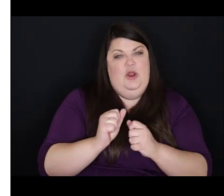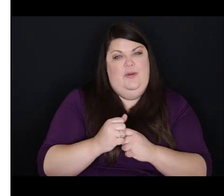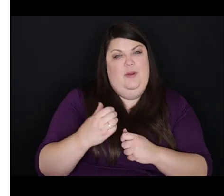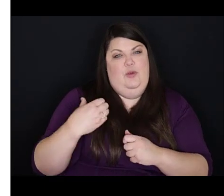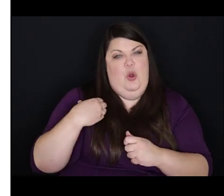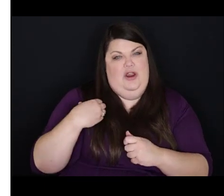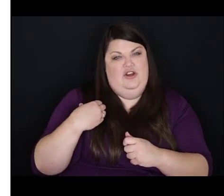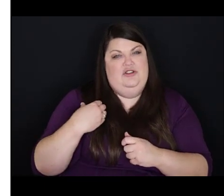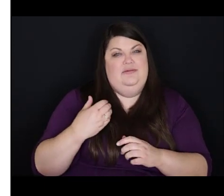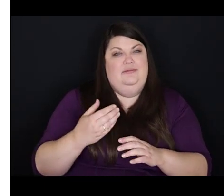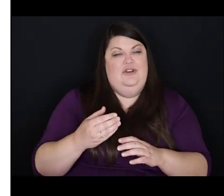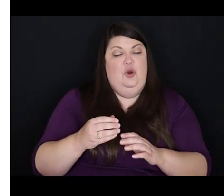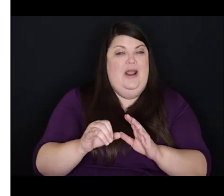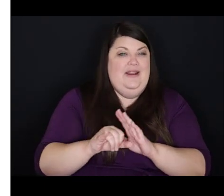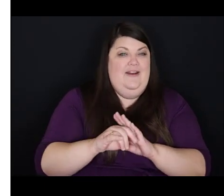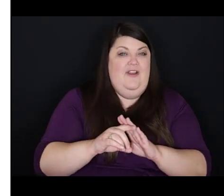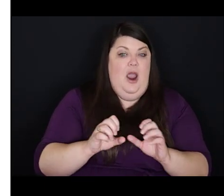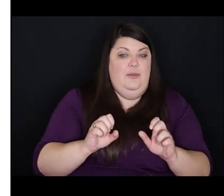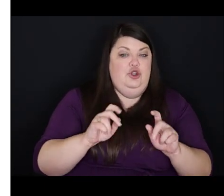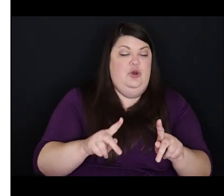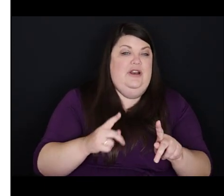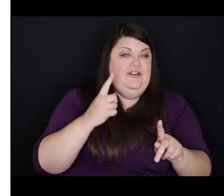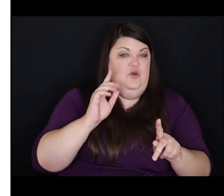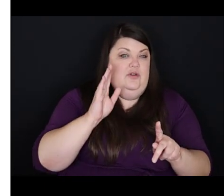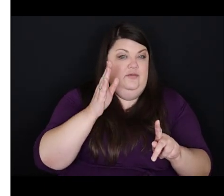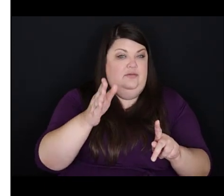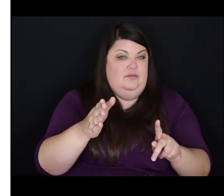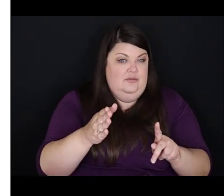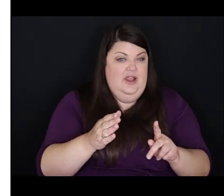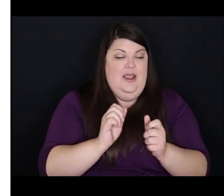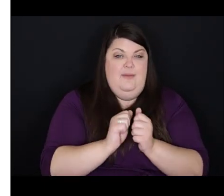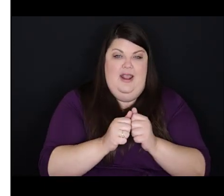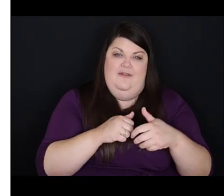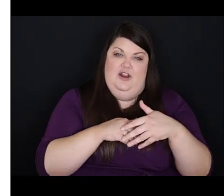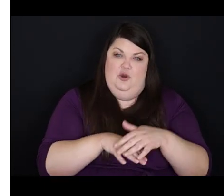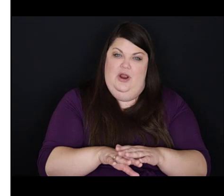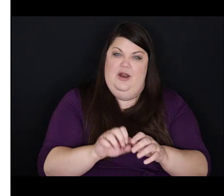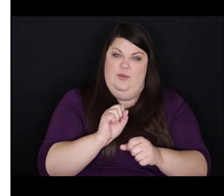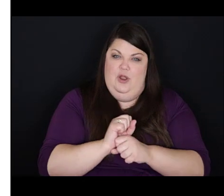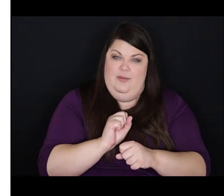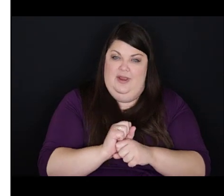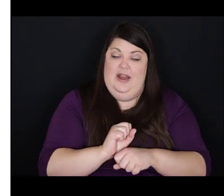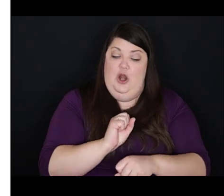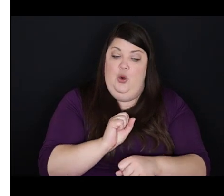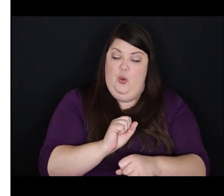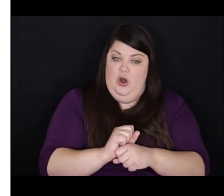identify opportunities for competitive integrated employment and work-based learning experiences.